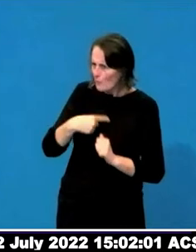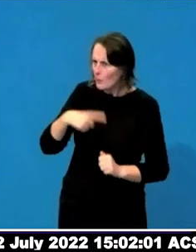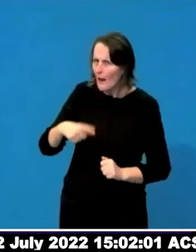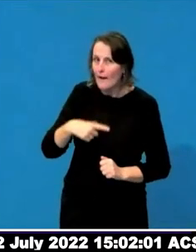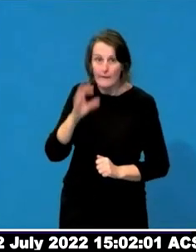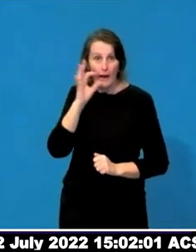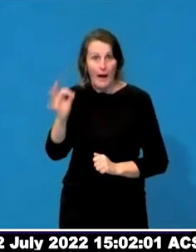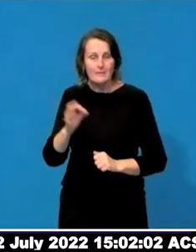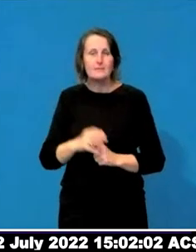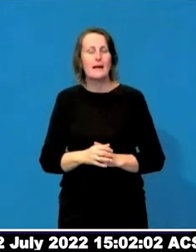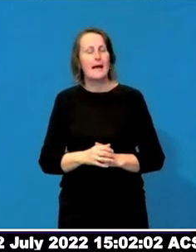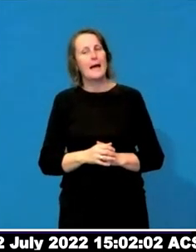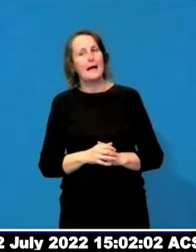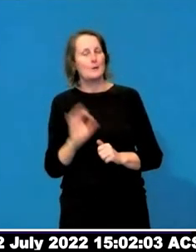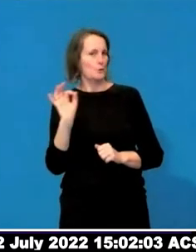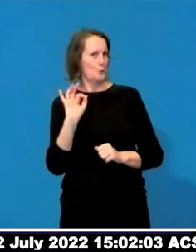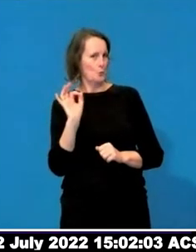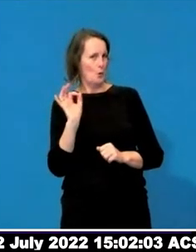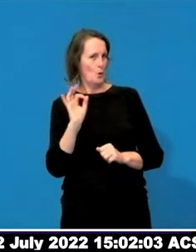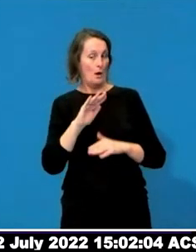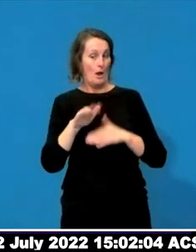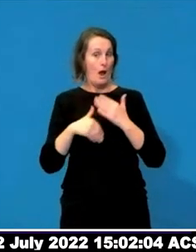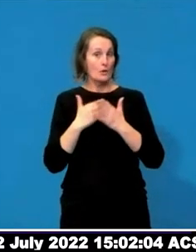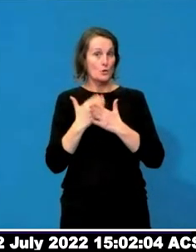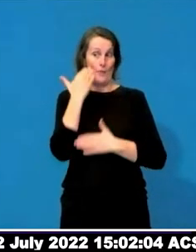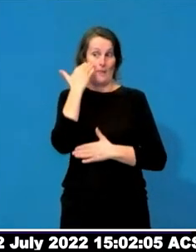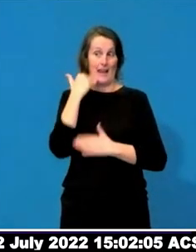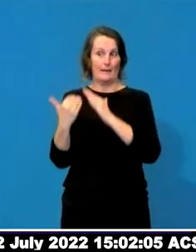No. Until that lady came to my office.